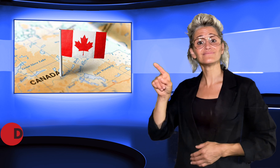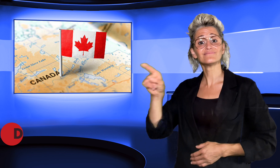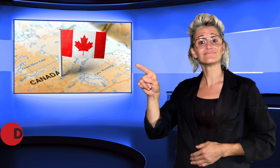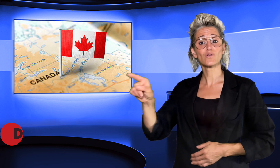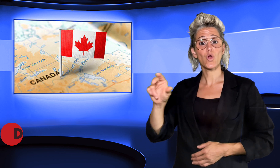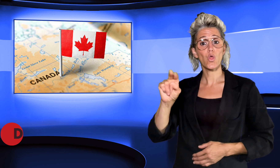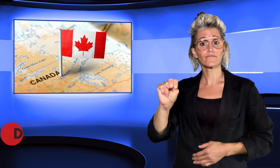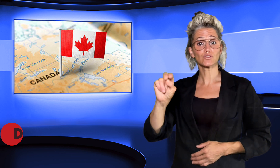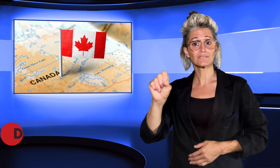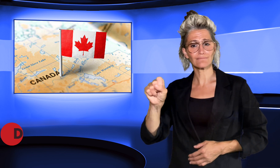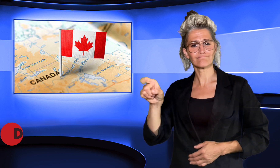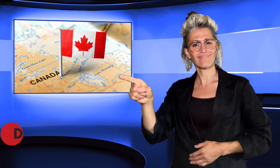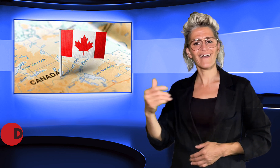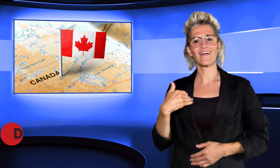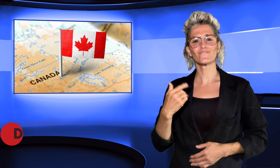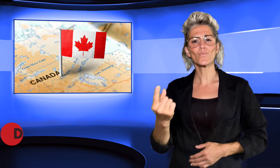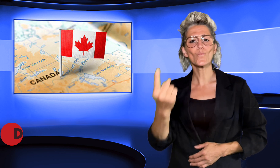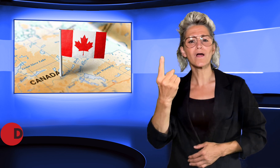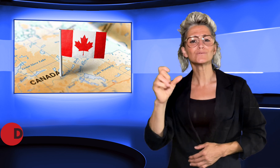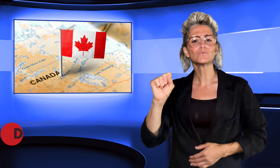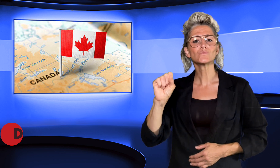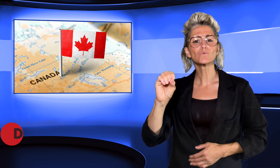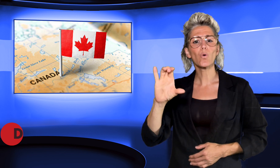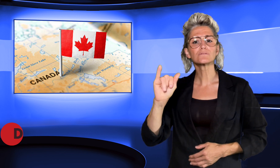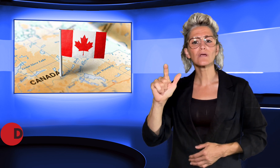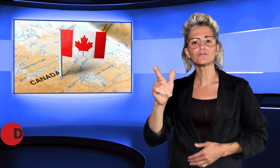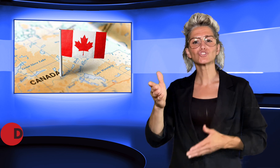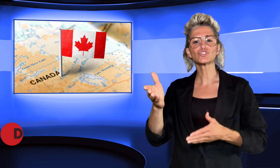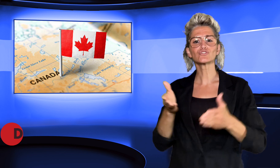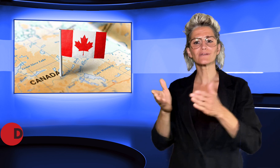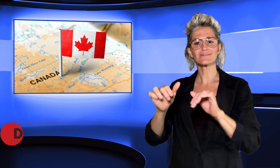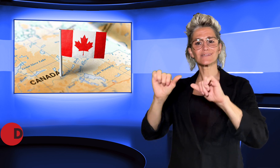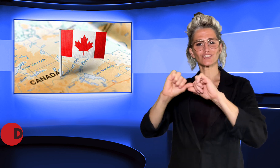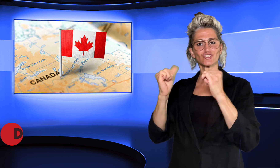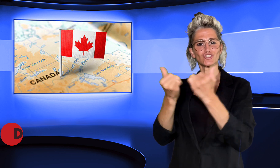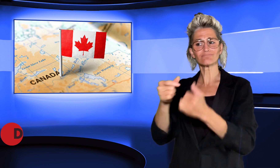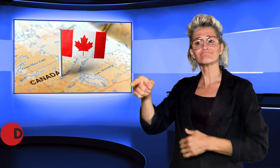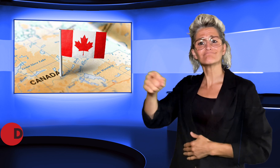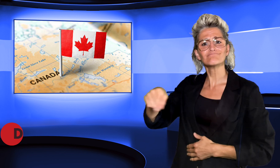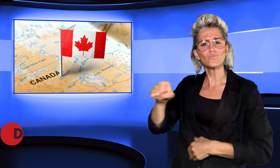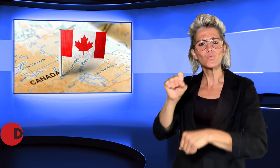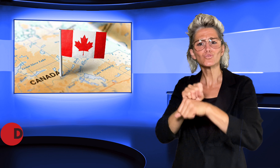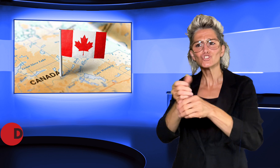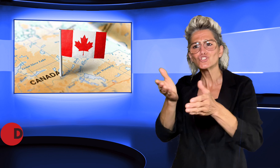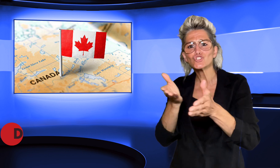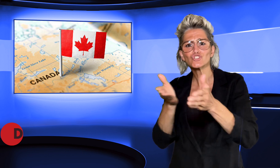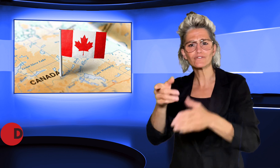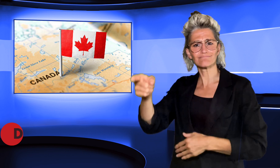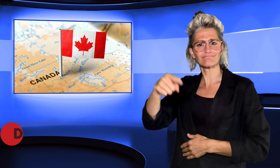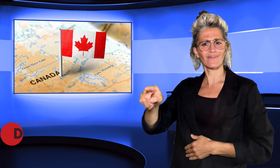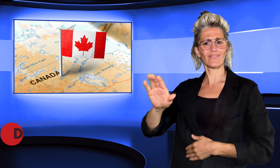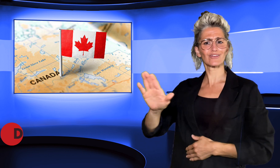[SIGNER]: A social services agency serving the Deaf Community in Nova Scotia